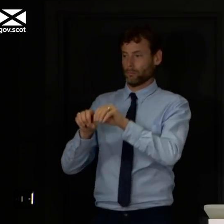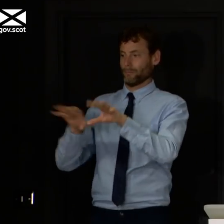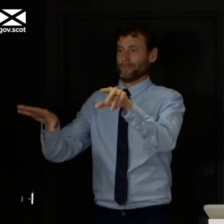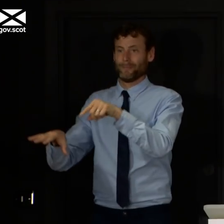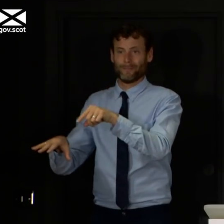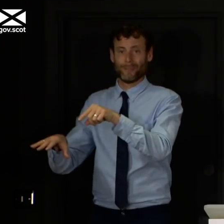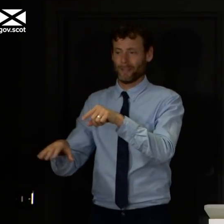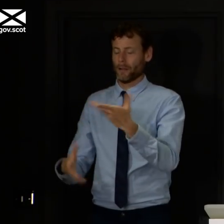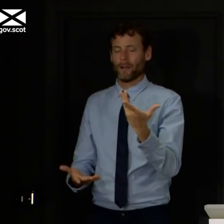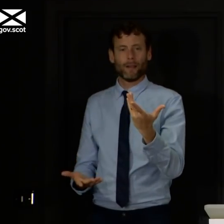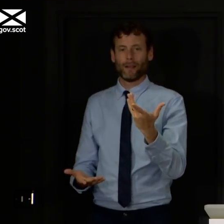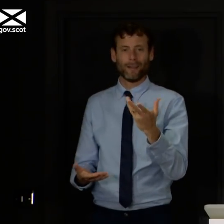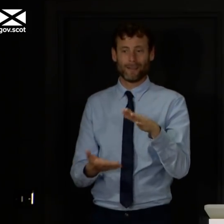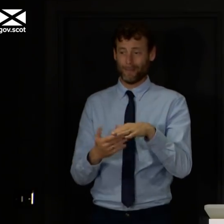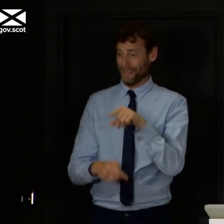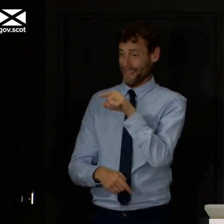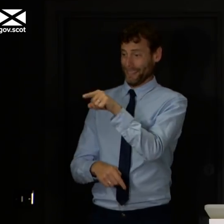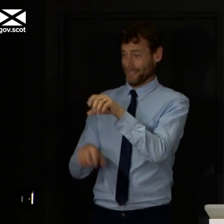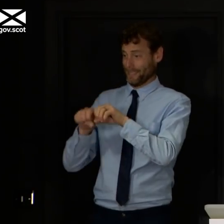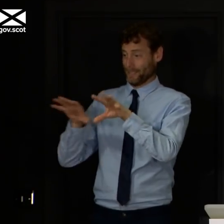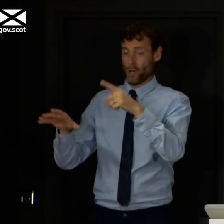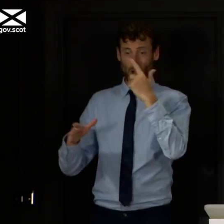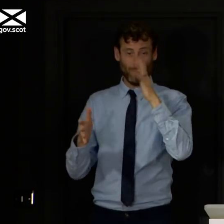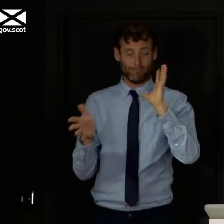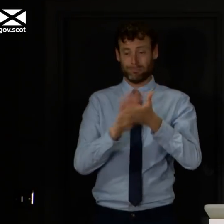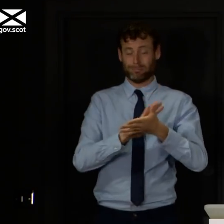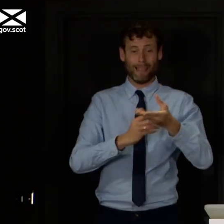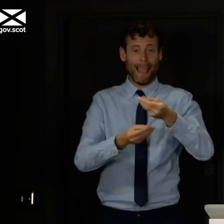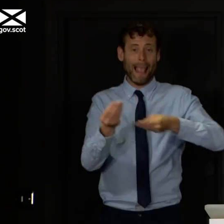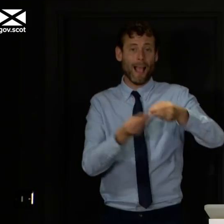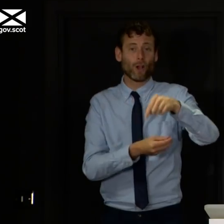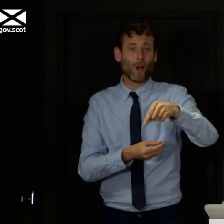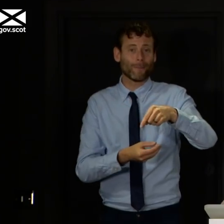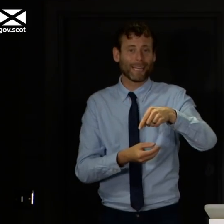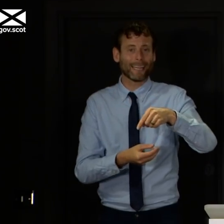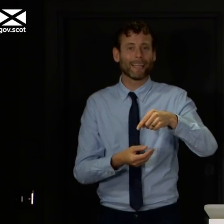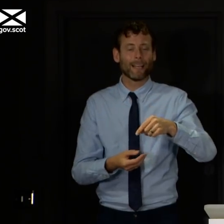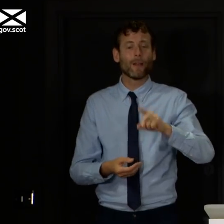economy. Equally, if we go more slowly than is necessary, then that would do unnecessary